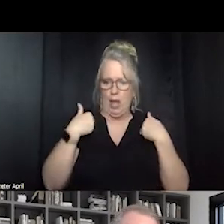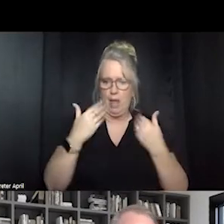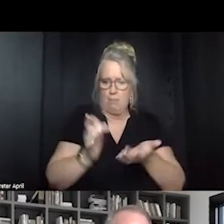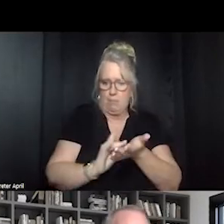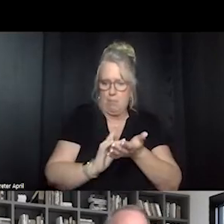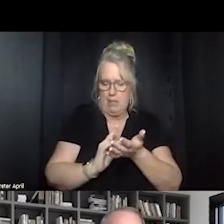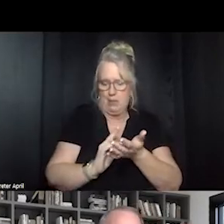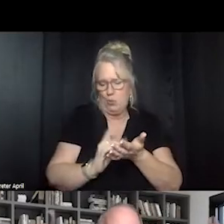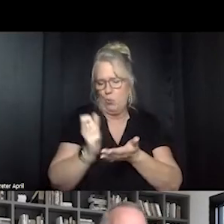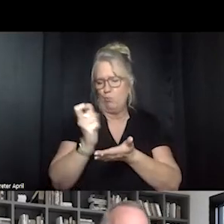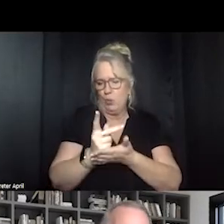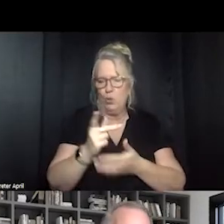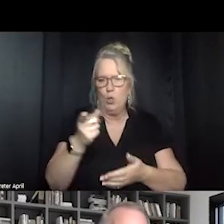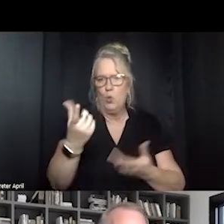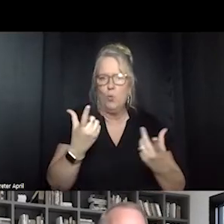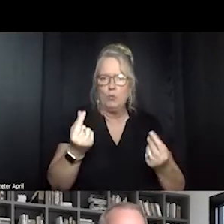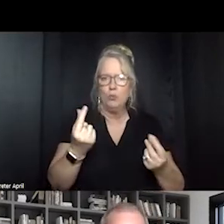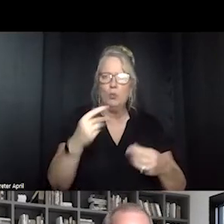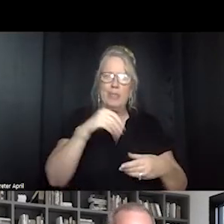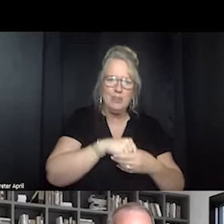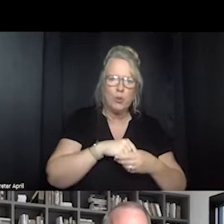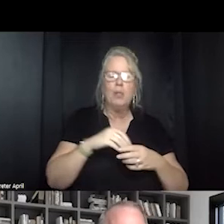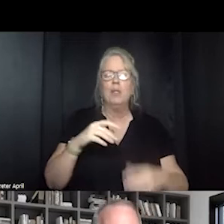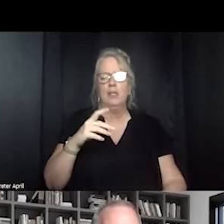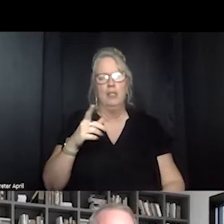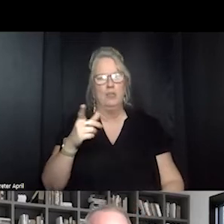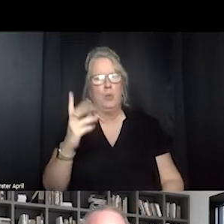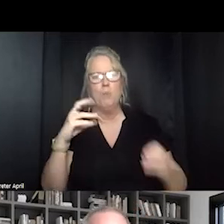OF. WHAT YOU ARE DOING INTERNALLY. BUT MORE ON THAT. JEFF, THANK YOU FOR BEING HERE.